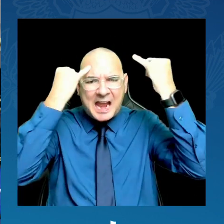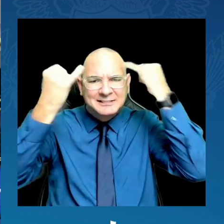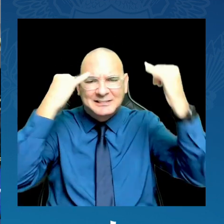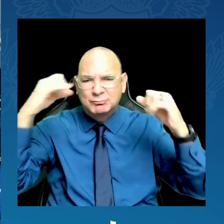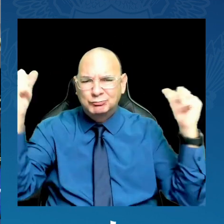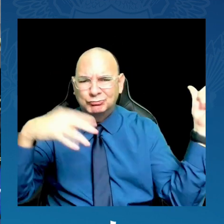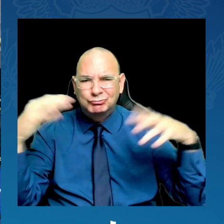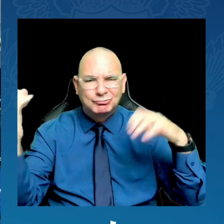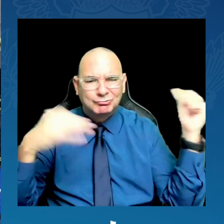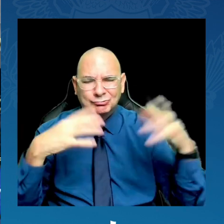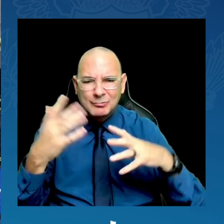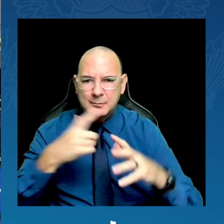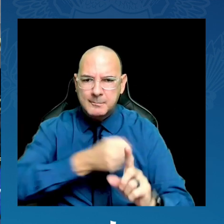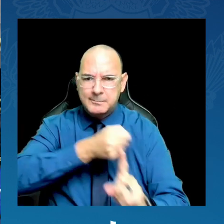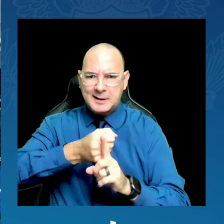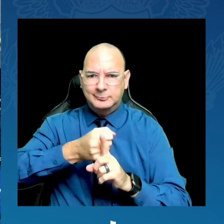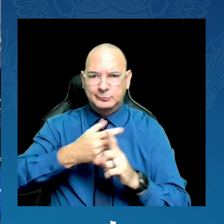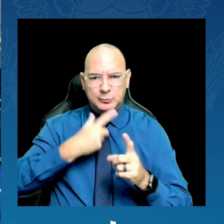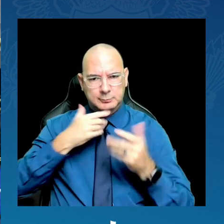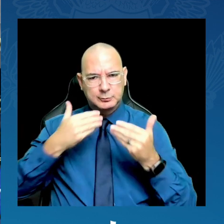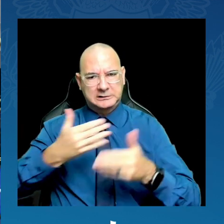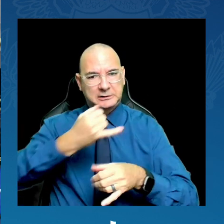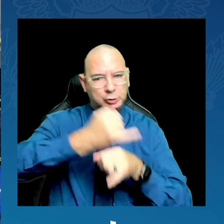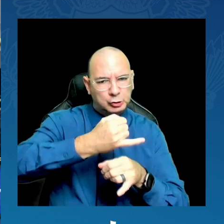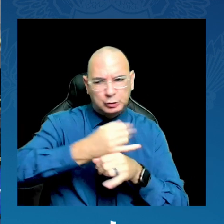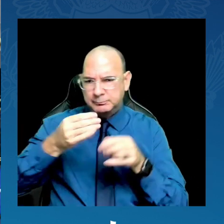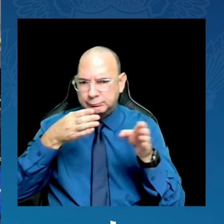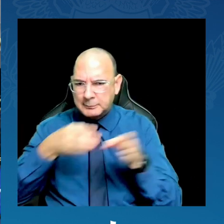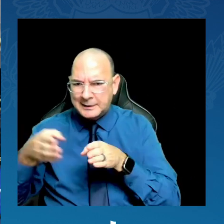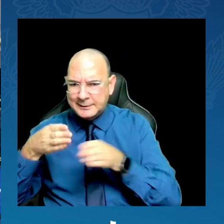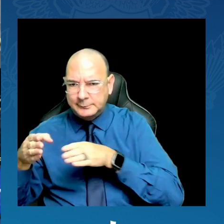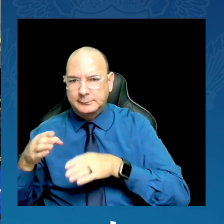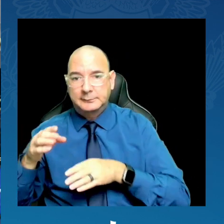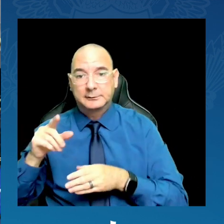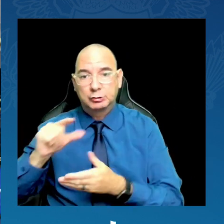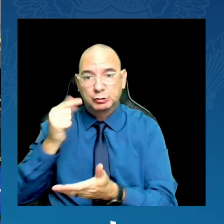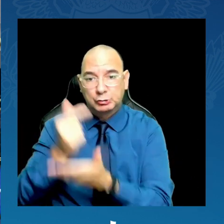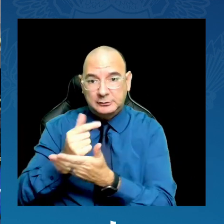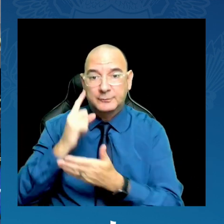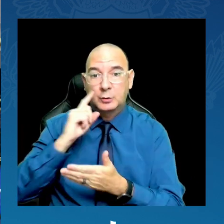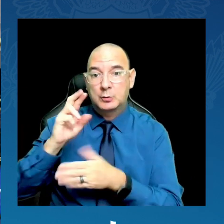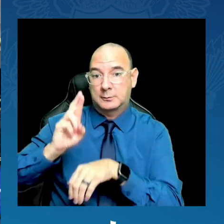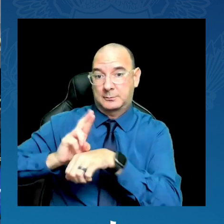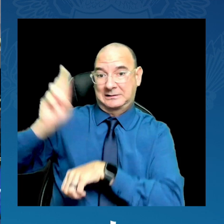on preparing STEM graduates for the space industry, not to agricultural and technical.